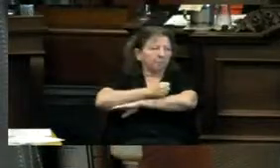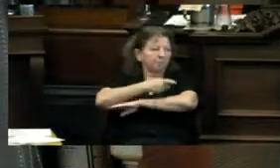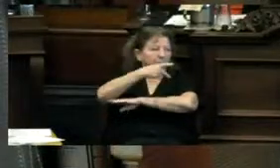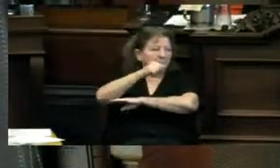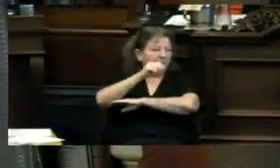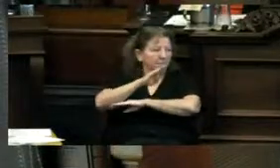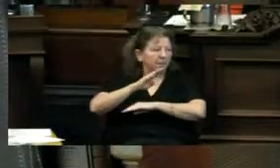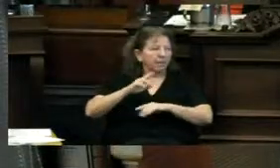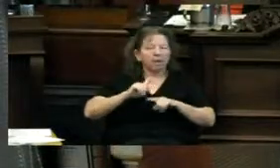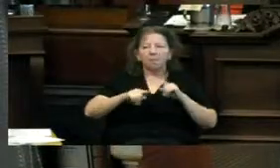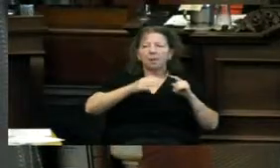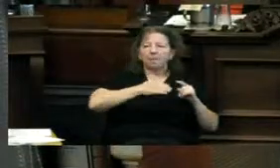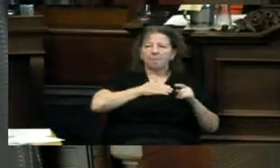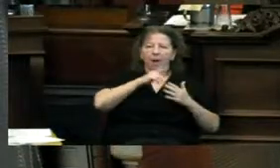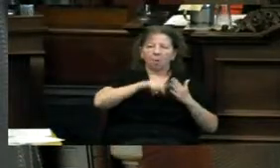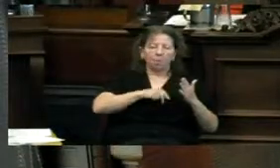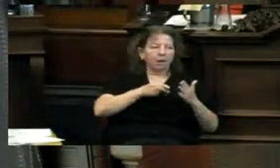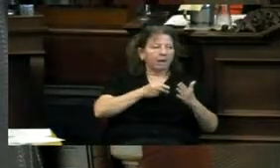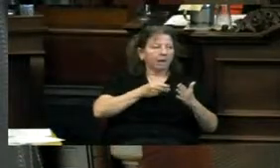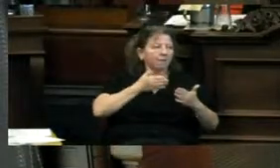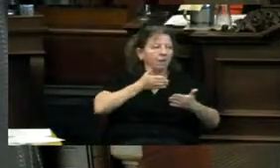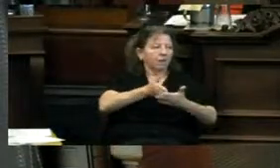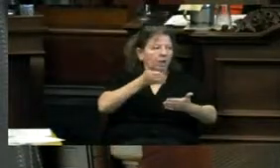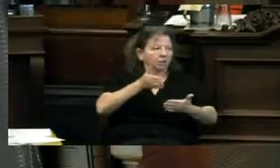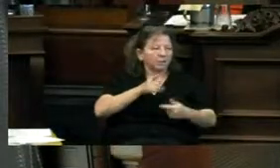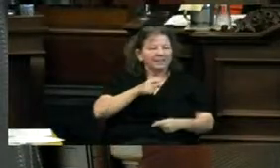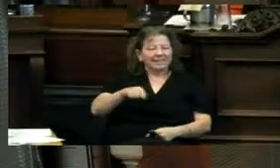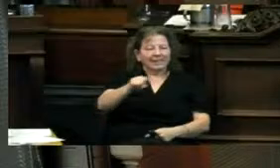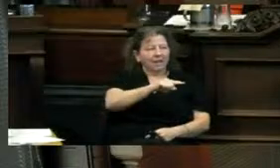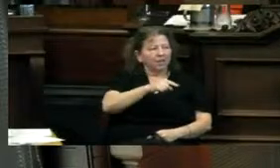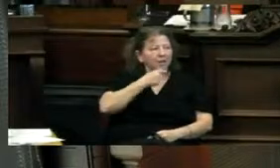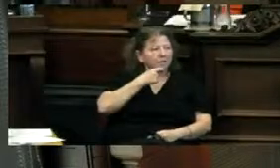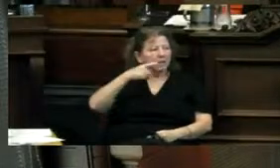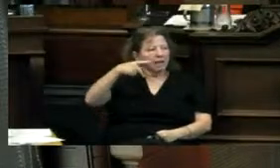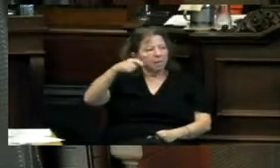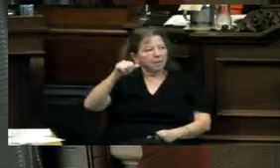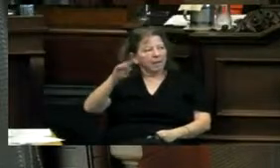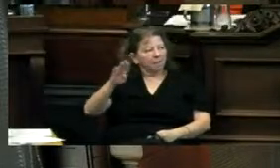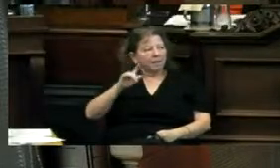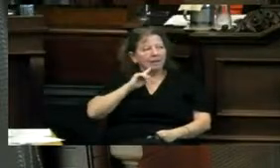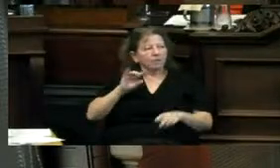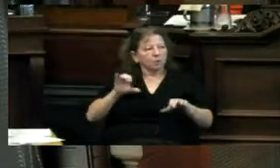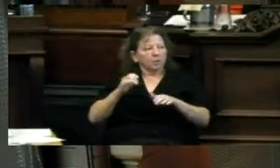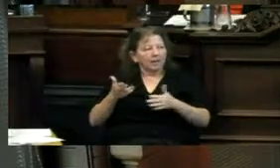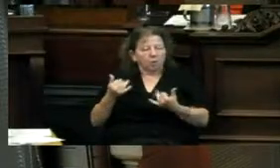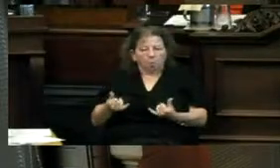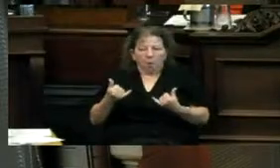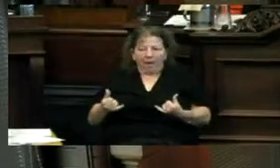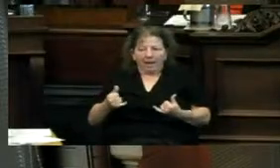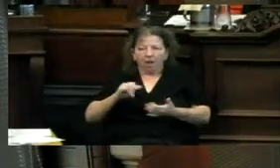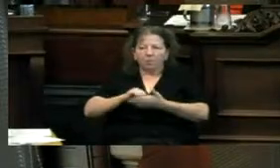trying to do here? I wouldn't say it's an attempt to make the PAB not exist. I my reading of